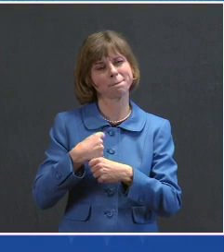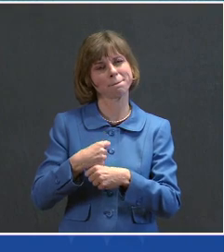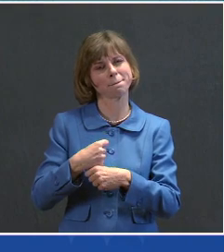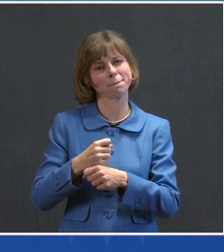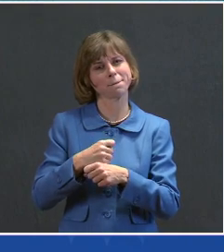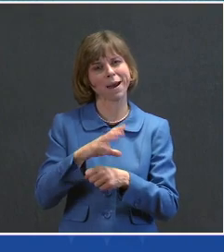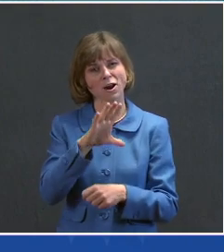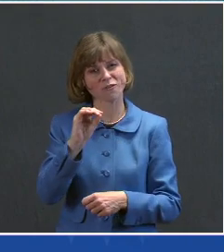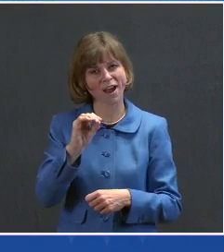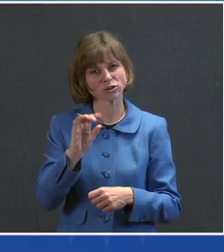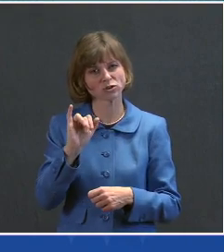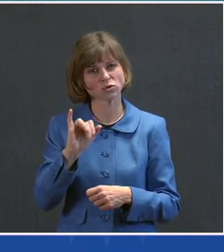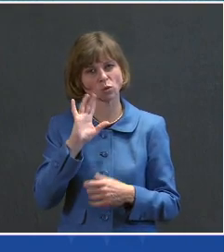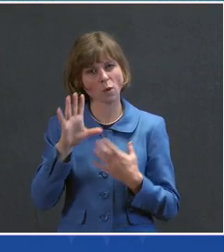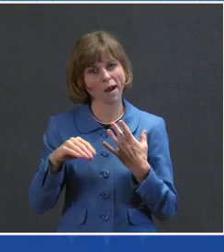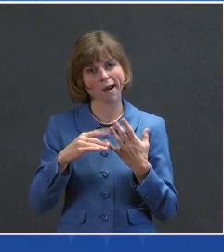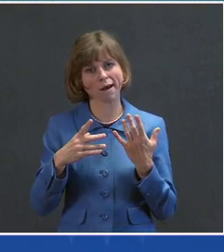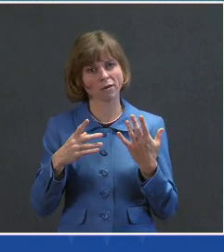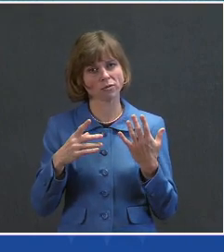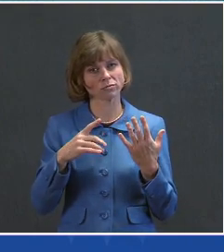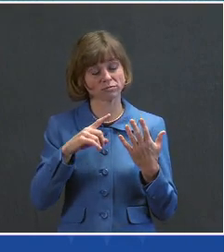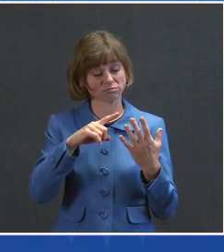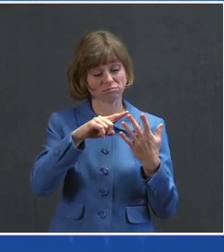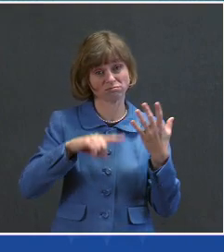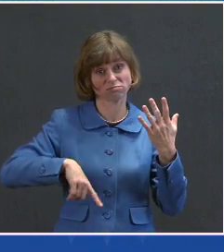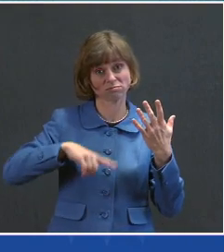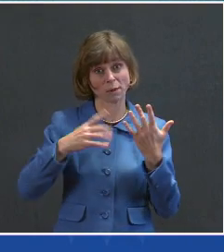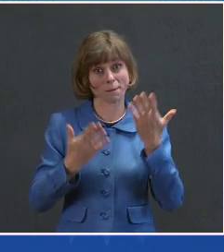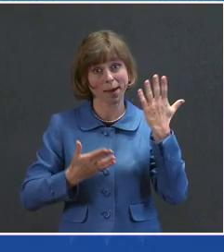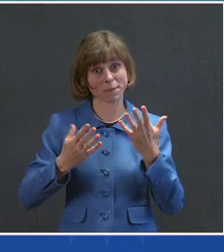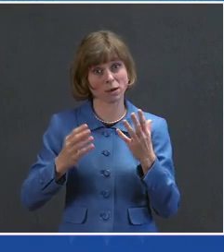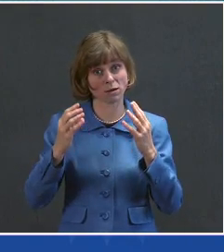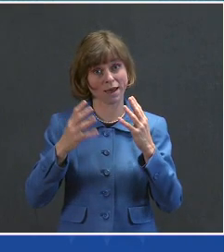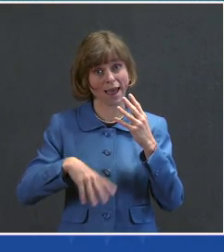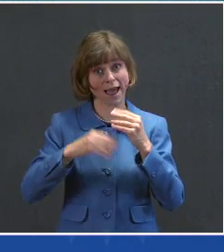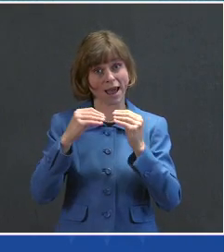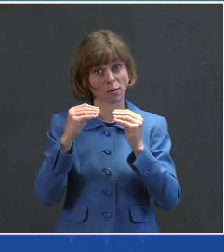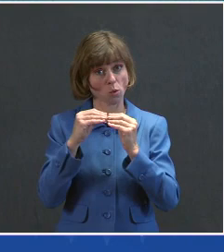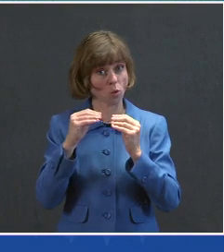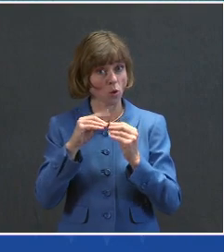or Pfizer and Moderna, to get more doses out right now? Ms. Psaki: I don't think we have anything